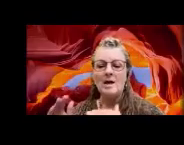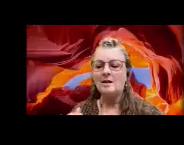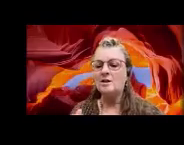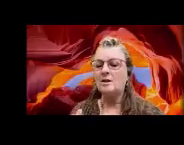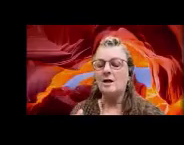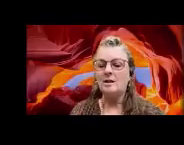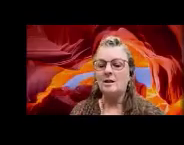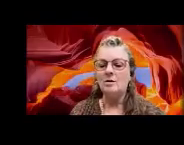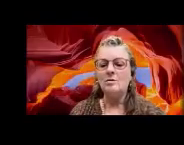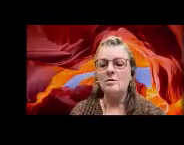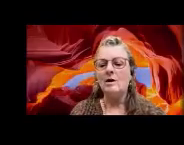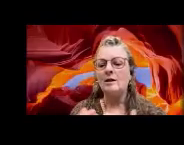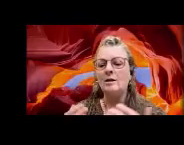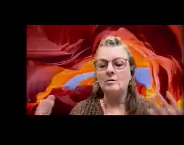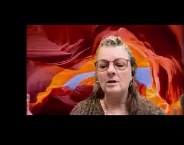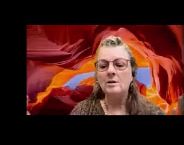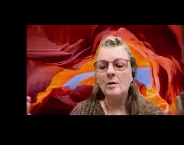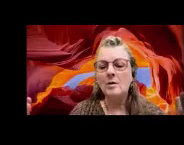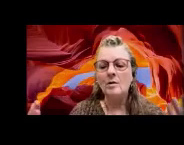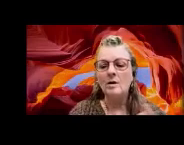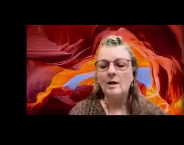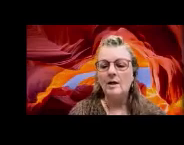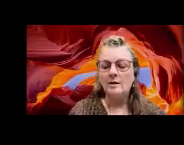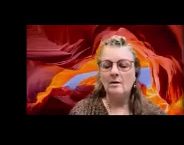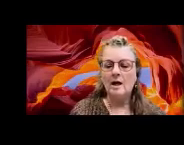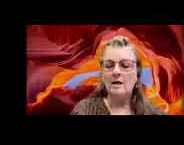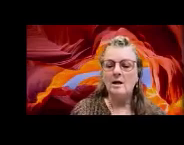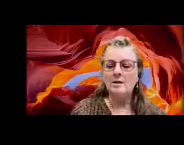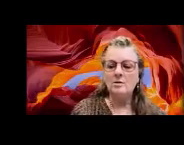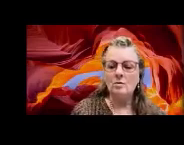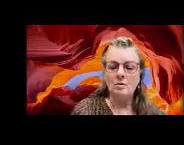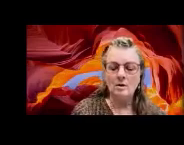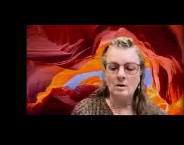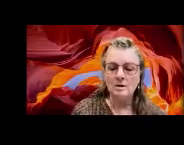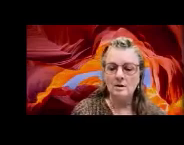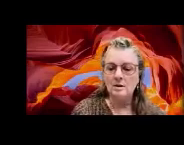matched on IQ. Their IQ is typical. Their ADOS scores,